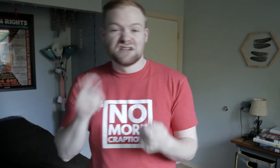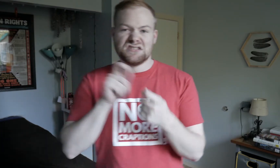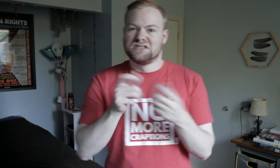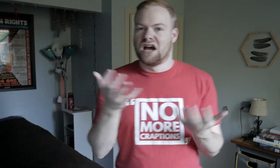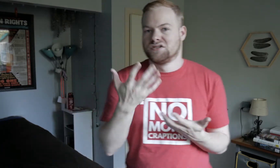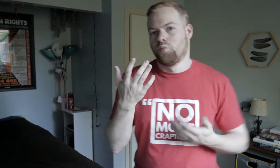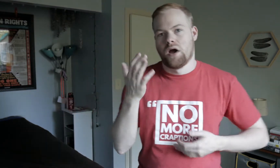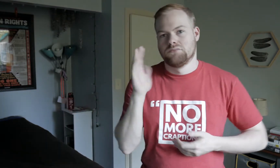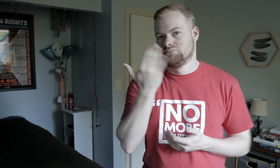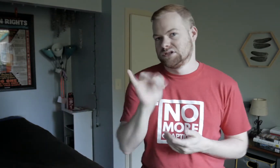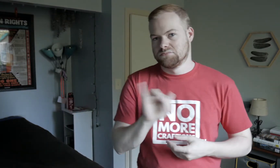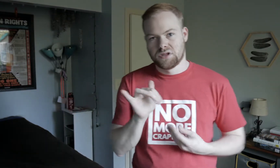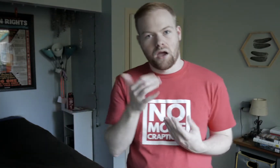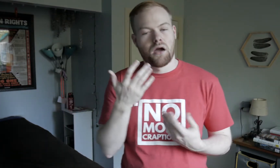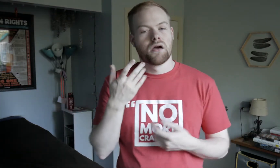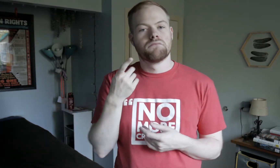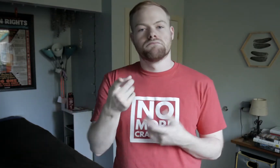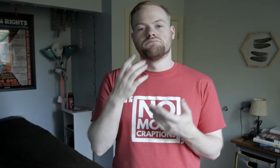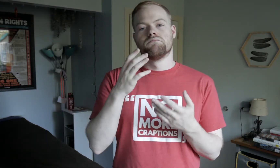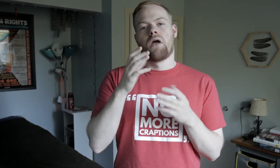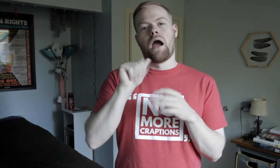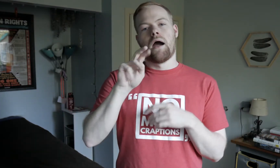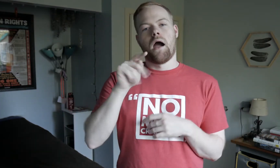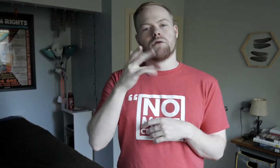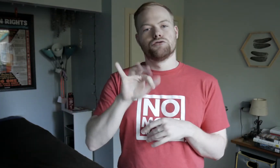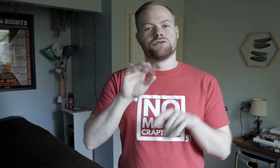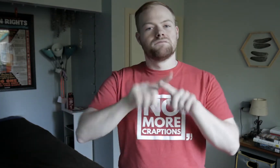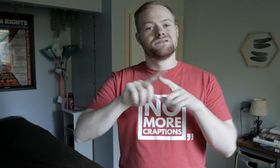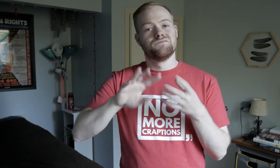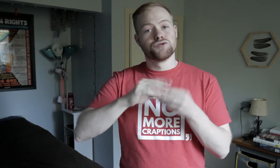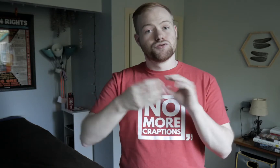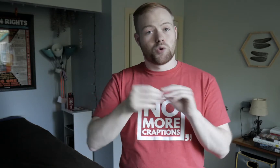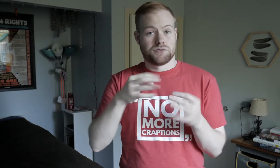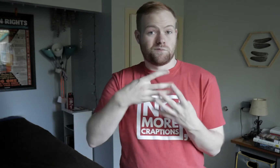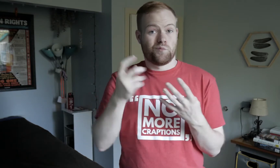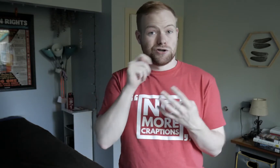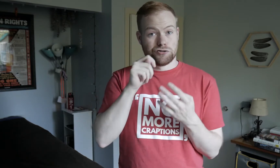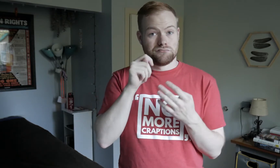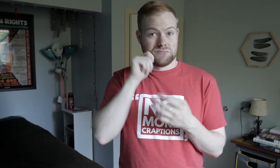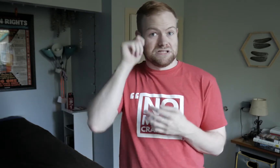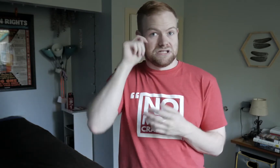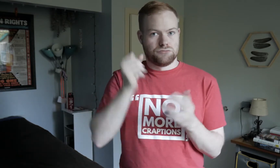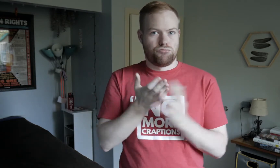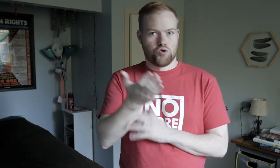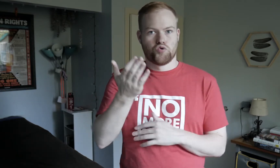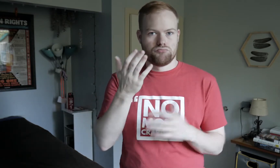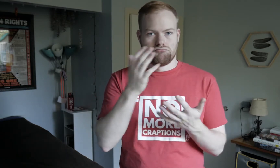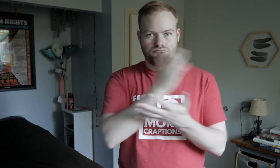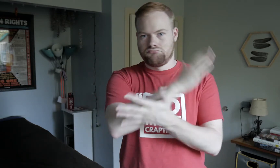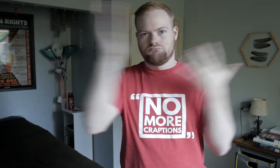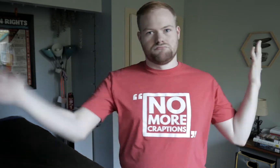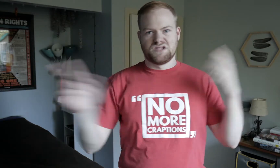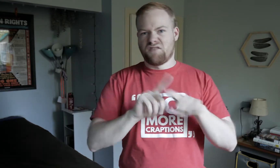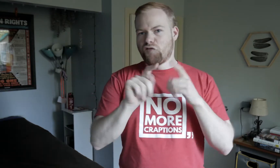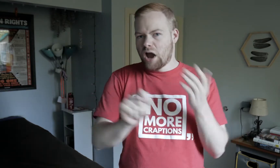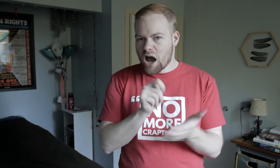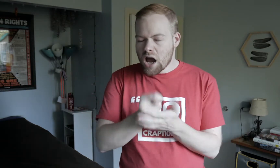It’s exactly what it seems like. It’s an anthology of different stories of queer teens through different eras.